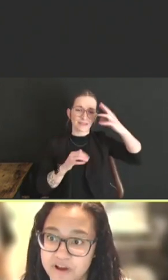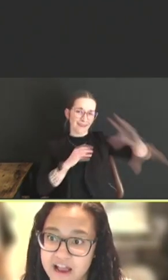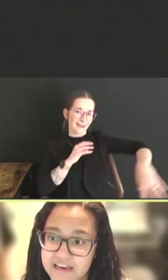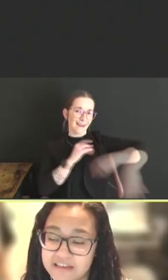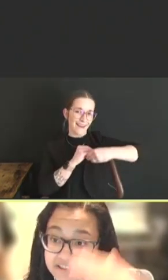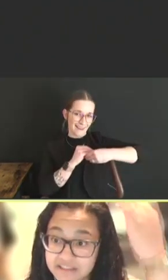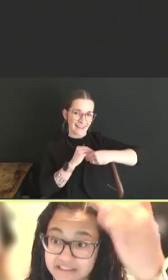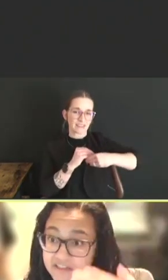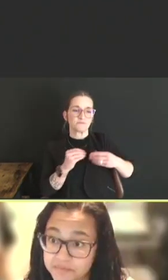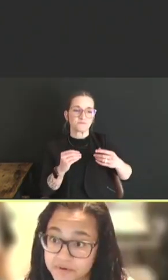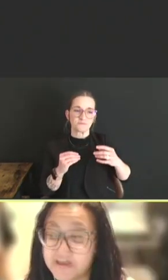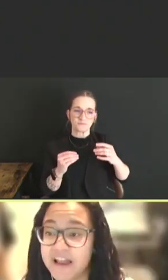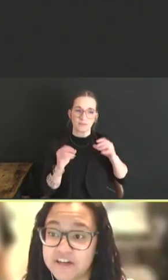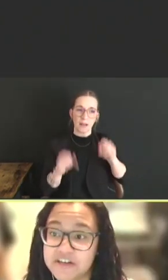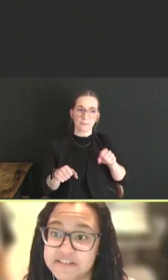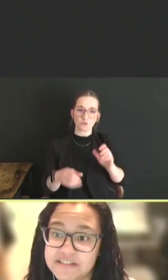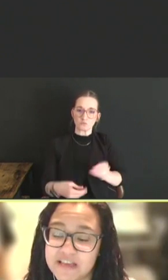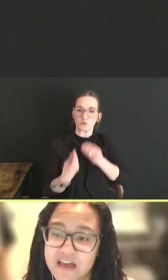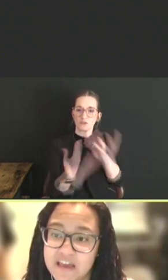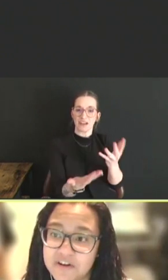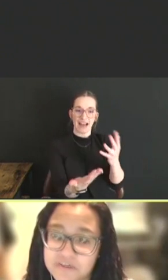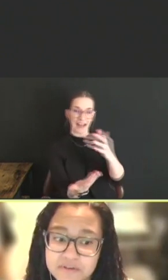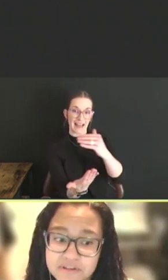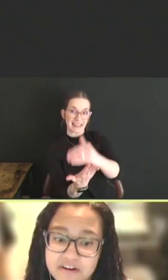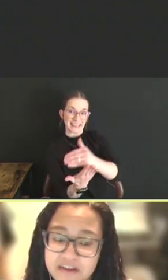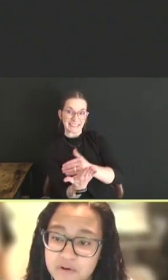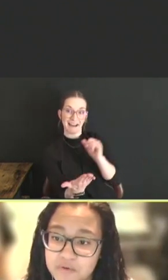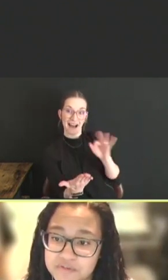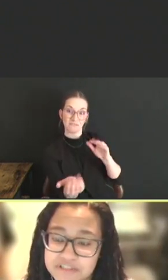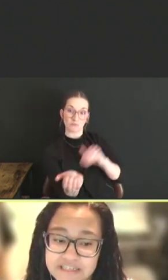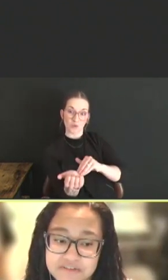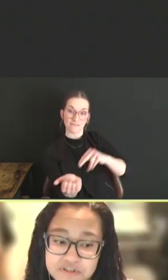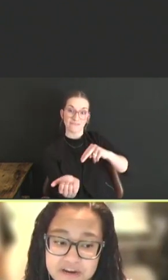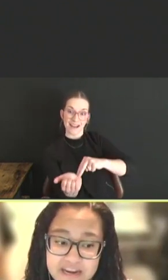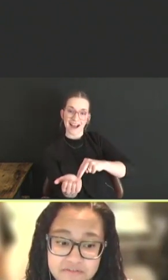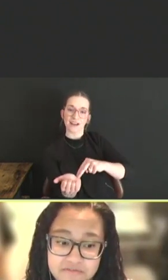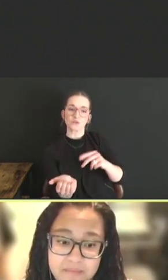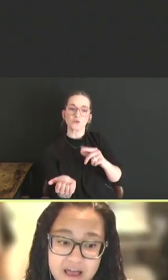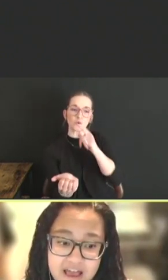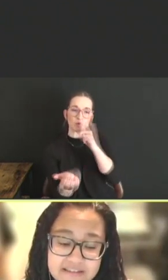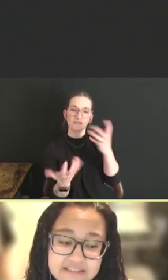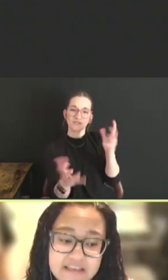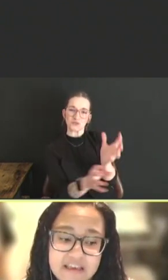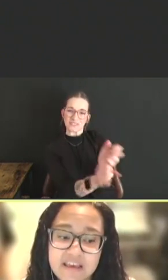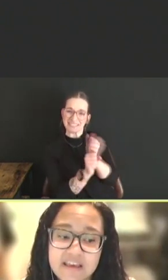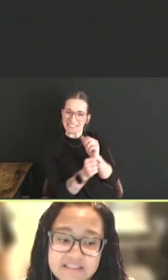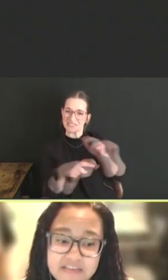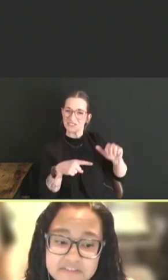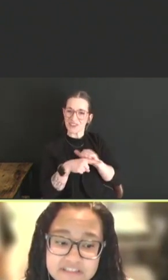provide the list of providers in our local area who've received training from us. Definitely,